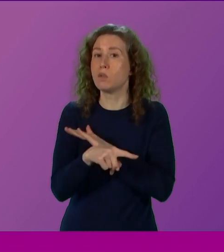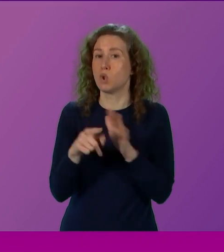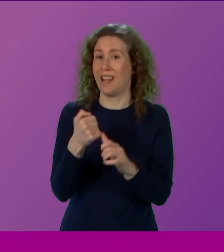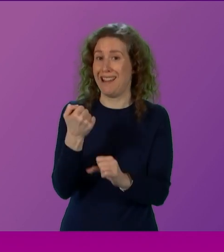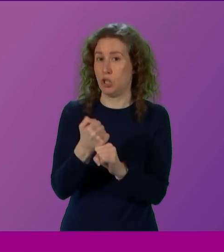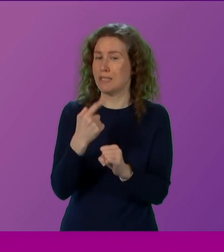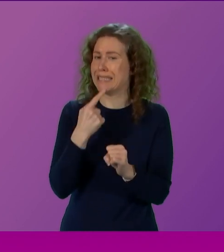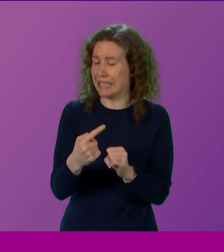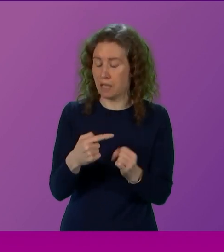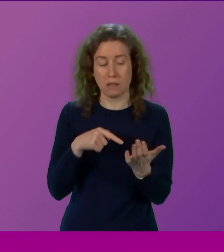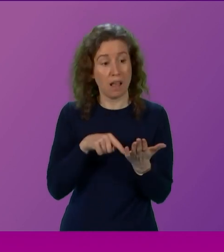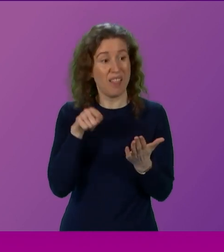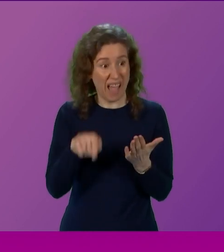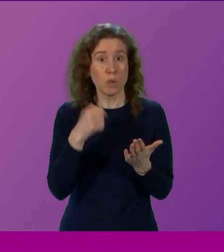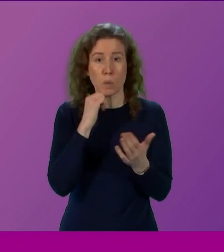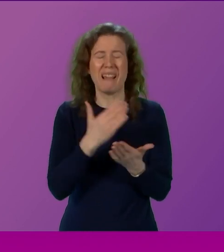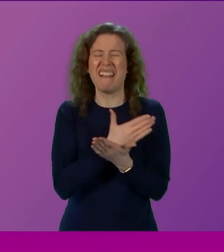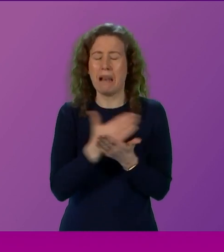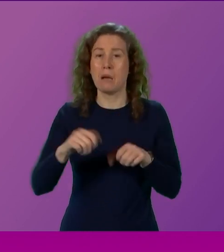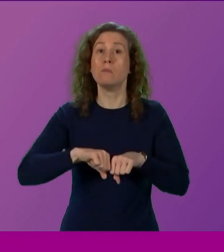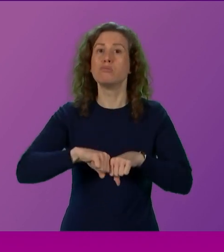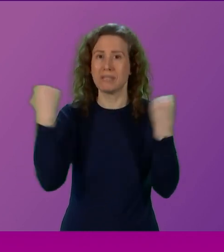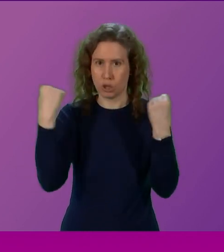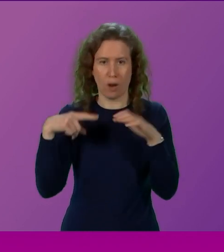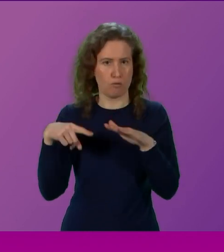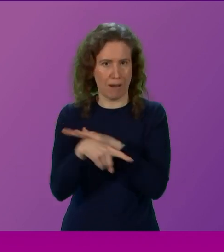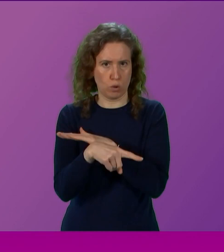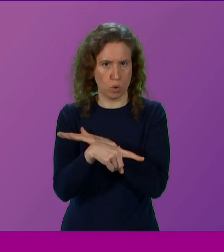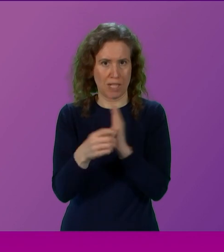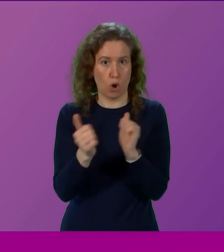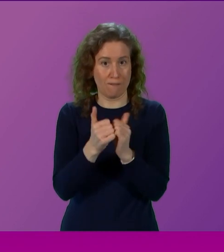“This would be a clear breach of the Refugee Convention and would undermine a longstanding,